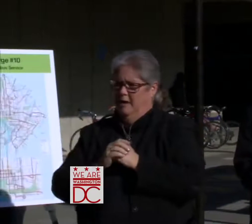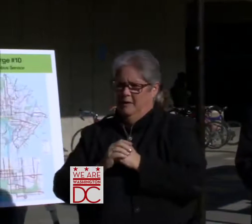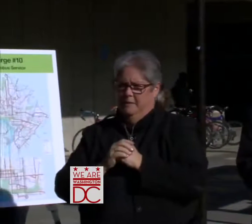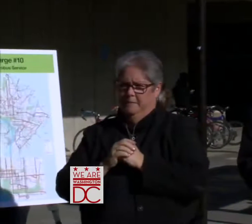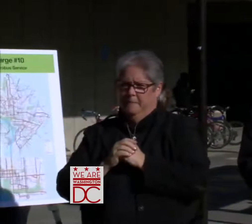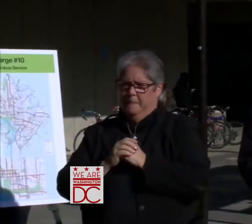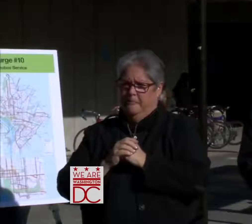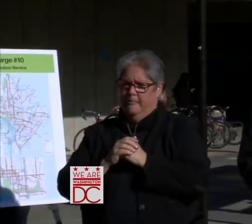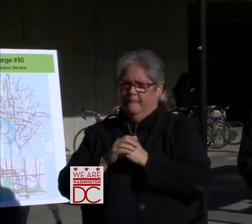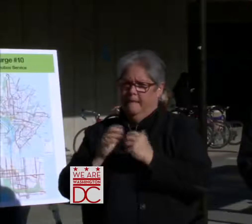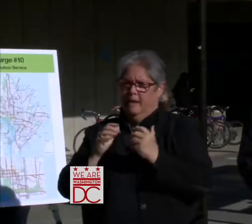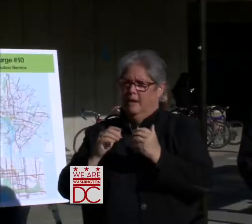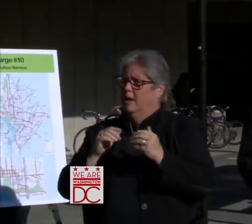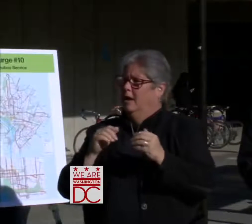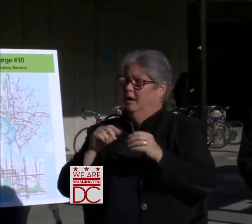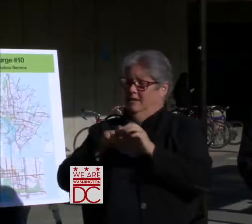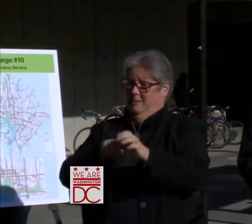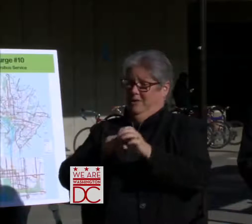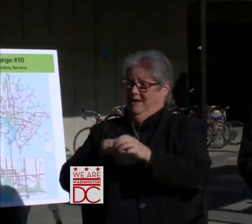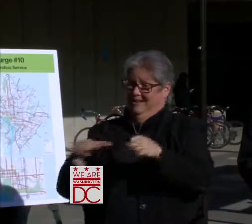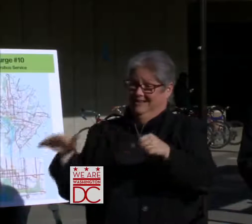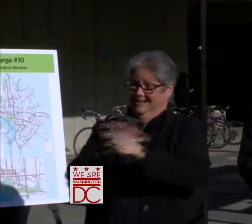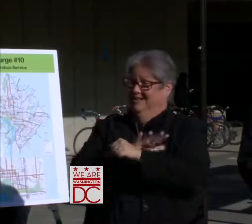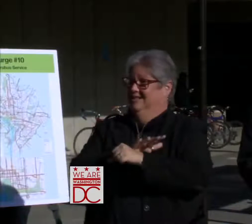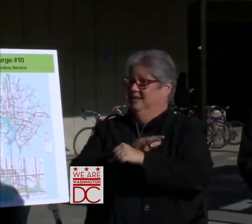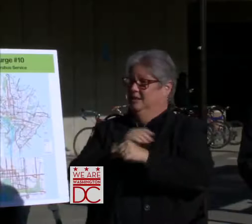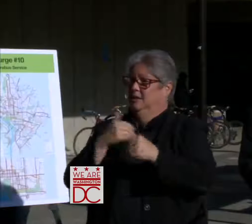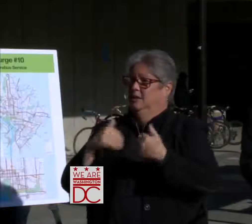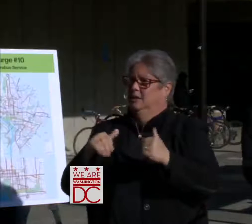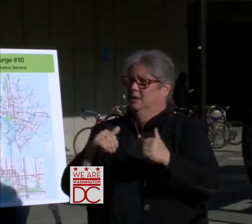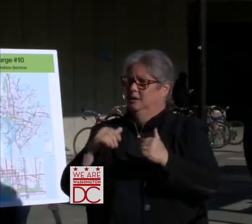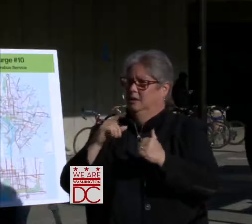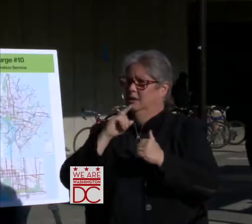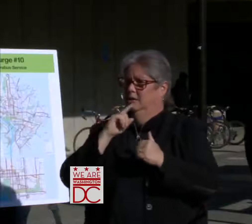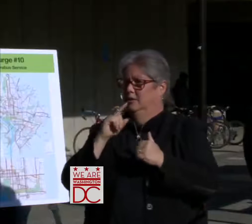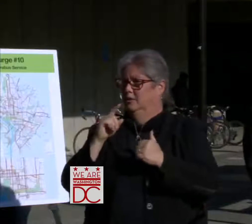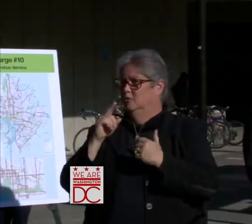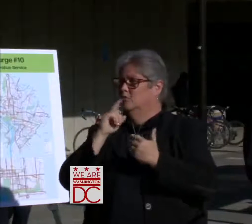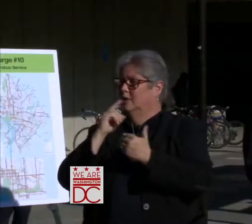THE CARRYING CAPACITY OF THESE VEHICLES ON THE RAIL SIDE IS